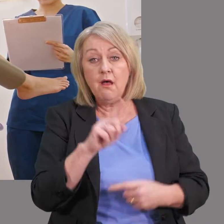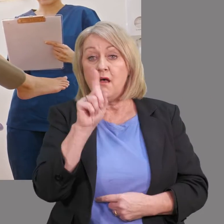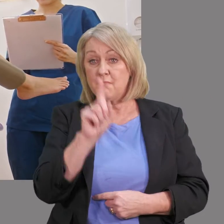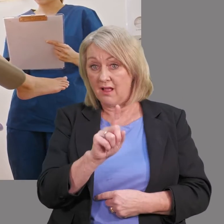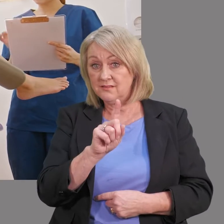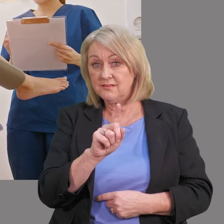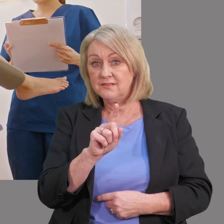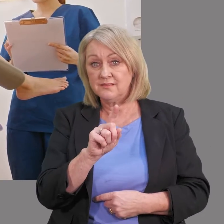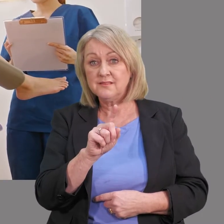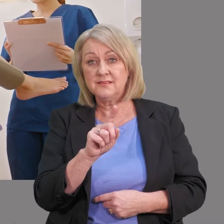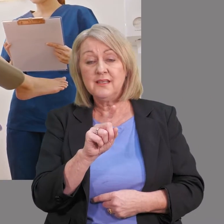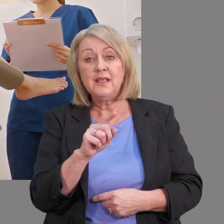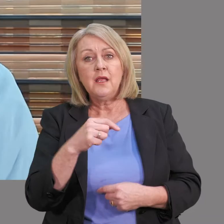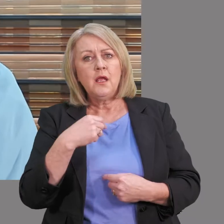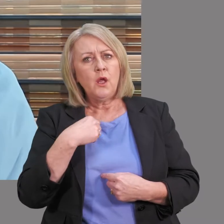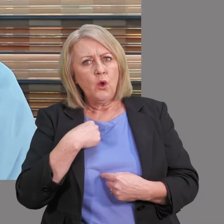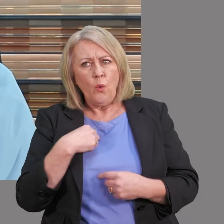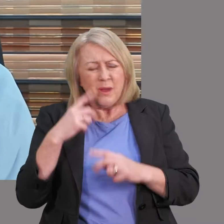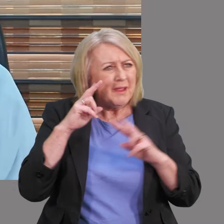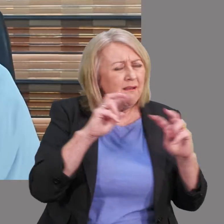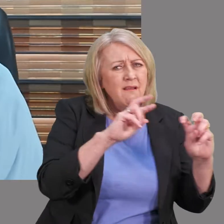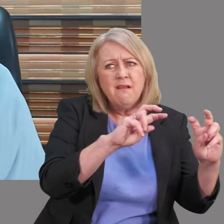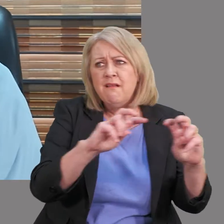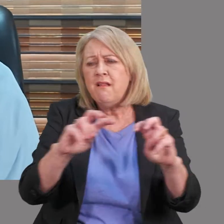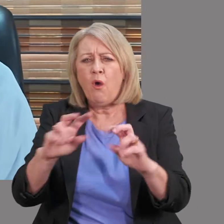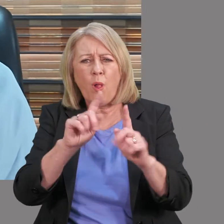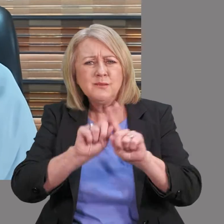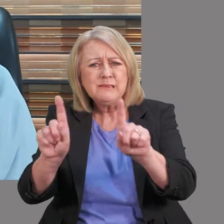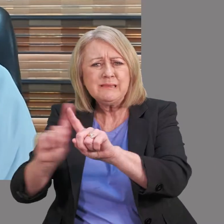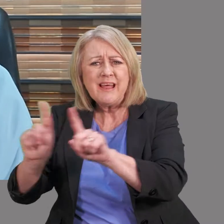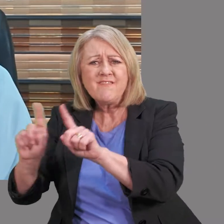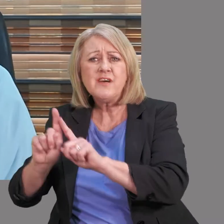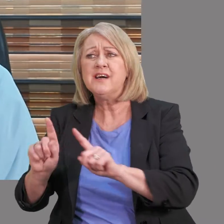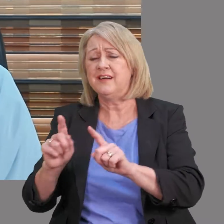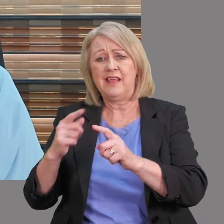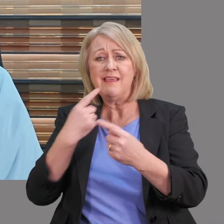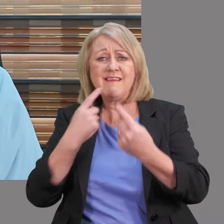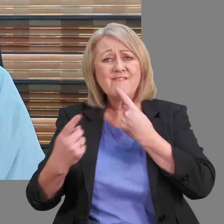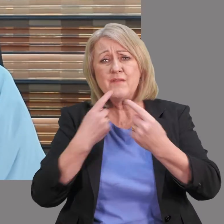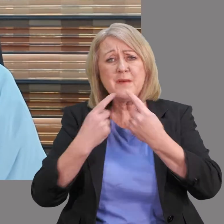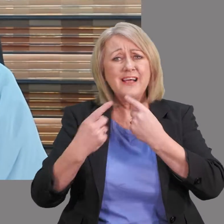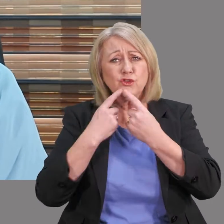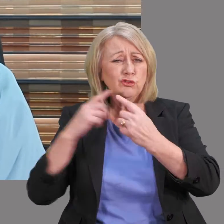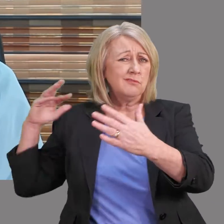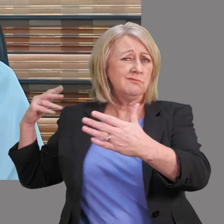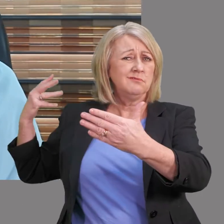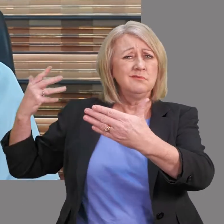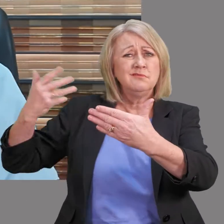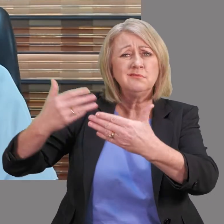Within this Series, we systematically searched the global literature for epidemiological data